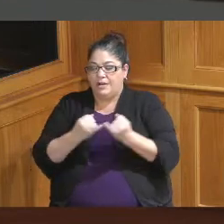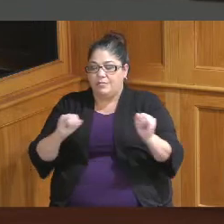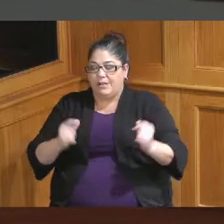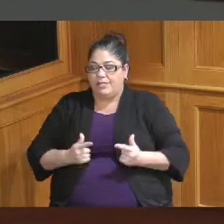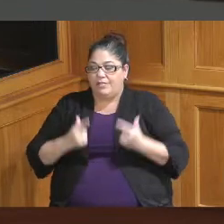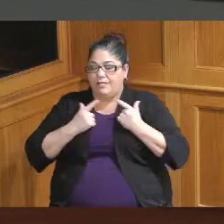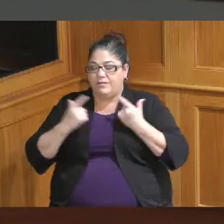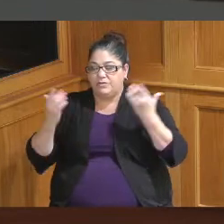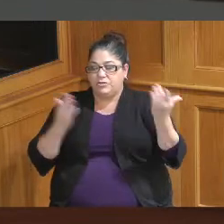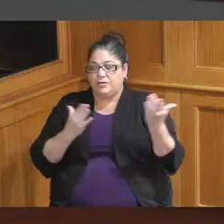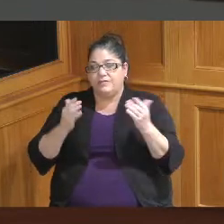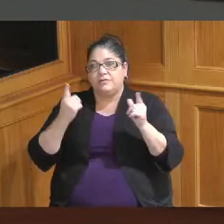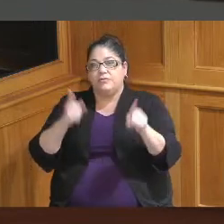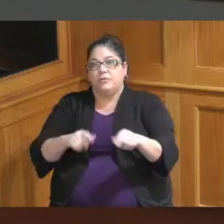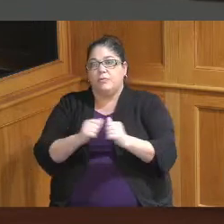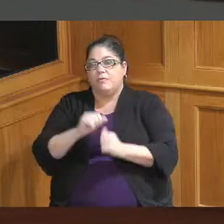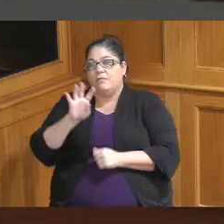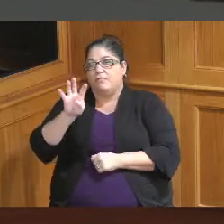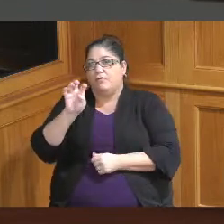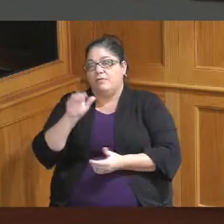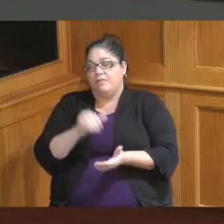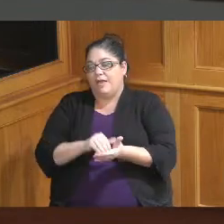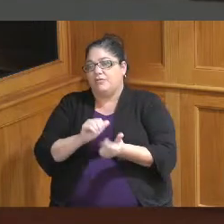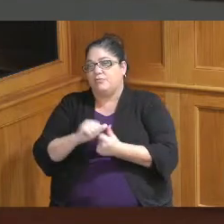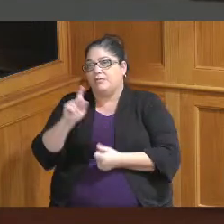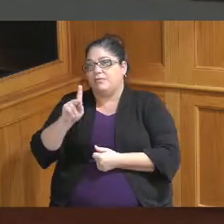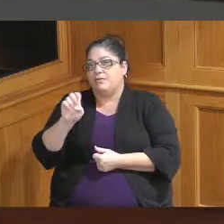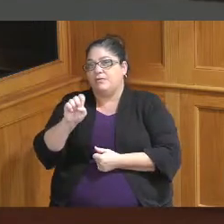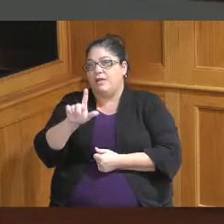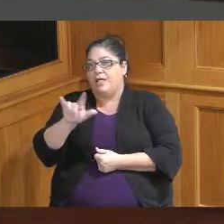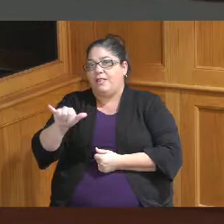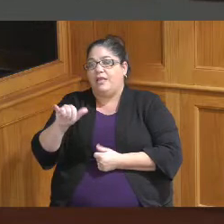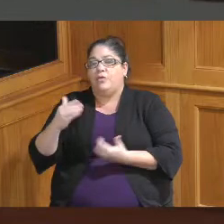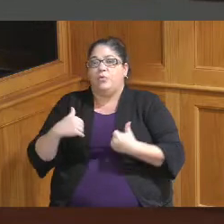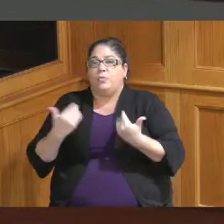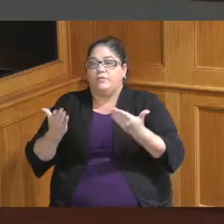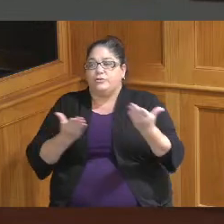services agreement for 400,000 with Kelly youth services and we have an independent